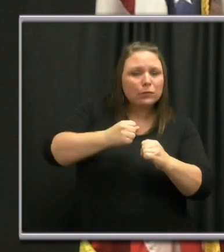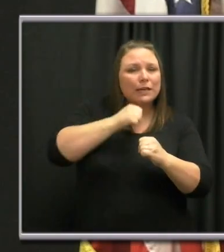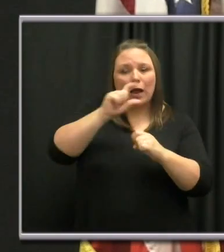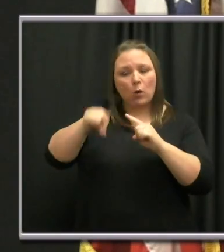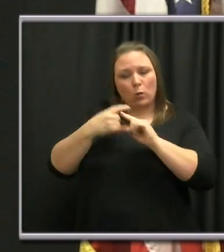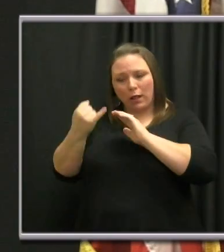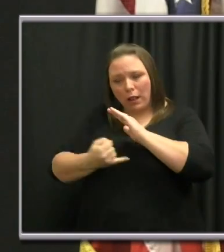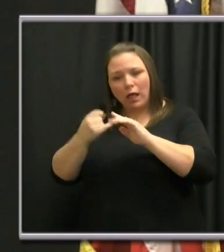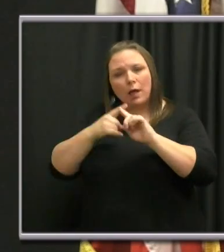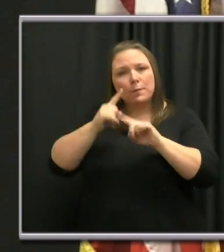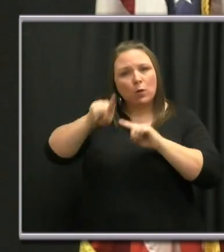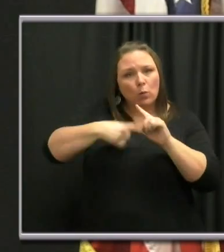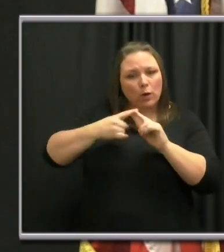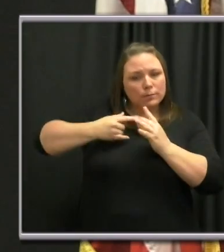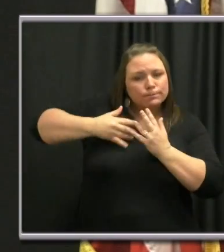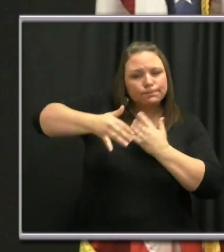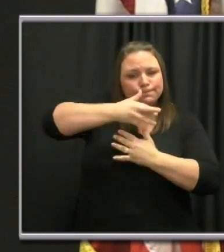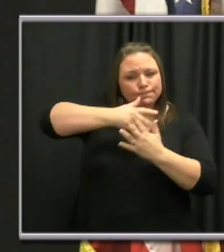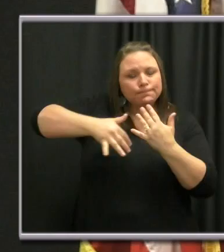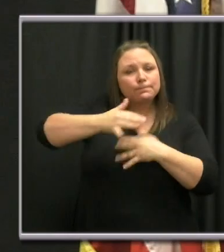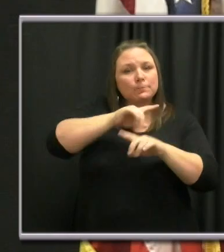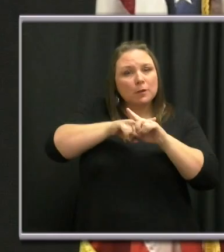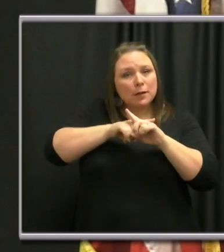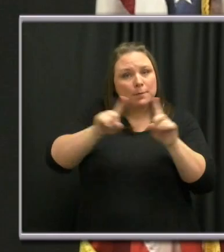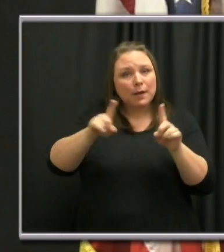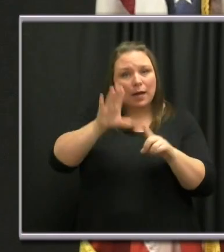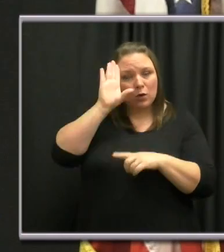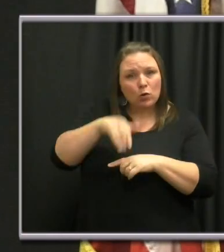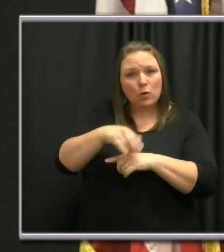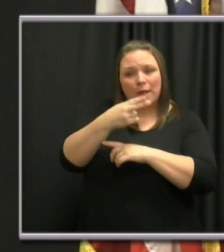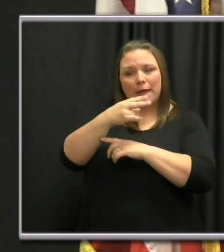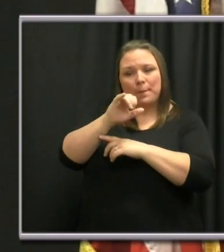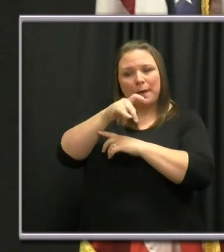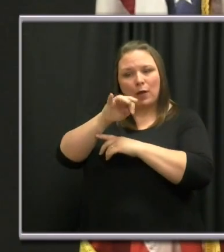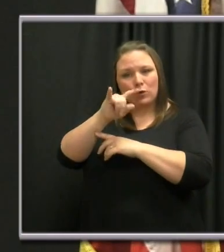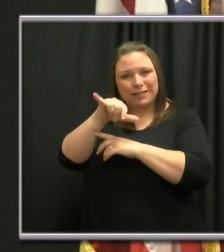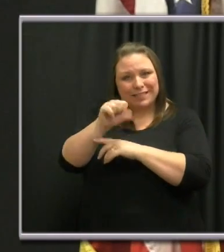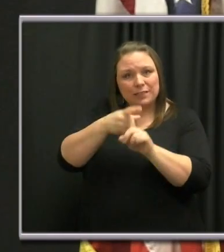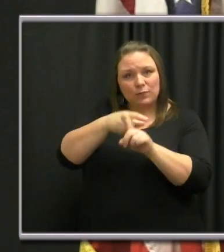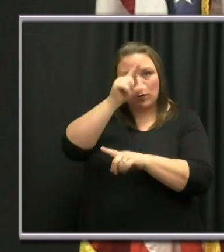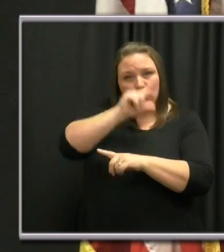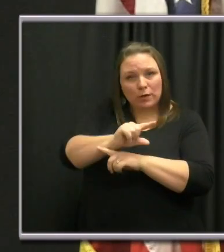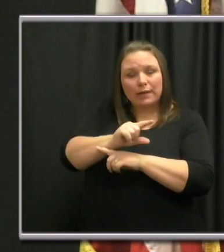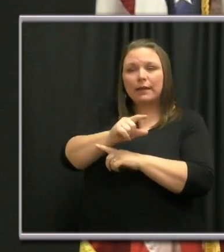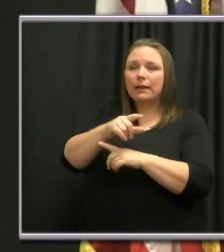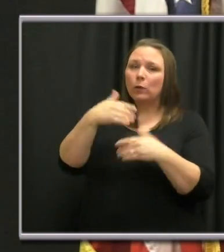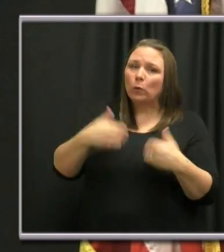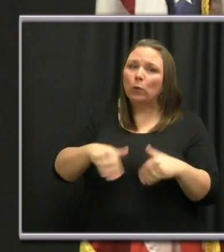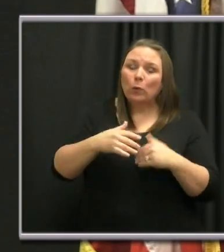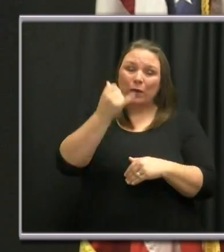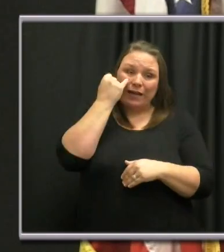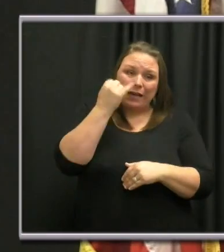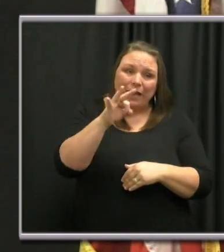IN ISOLATION BUT IN COMMUNITY. HOWEVER IN THE SENTIMENT OF THE